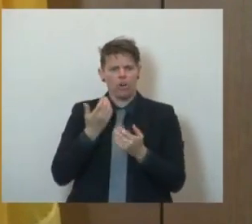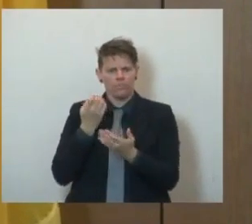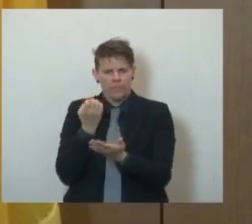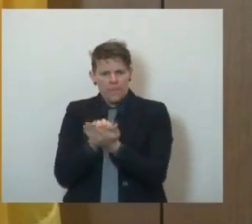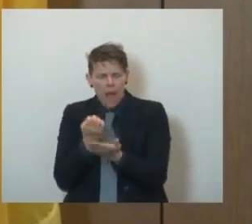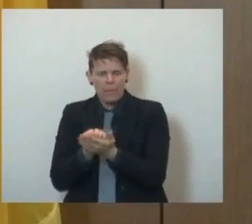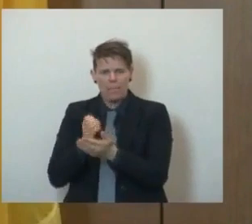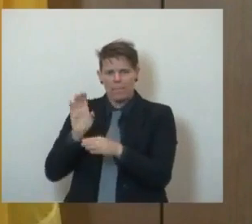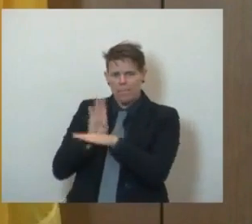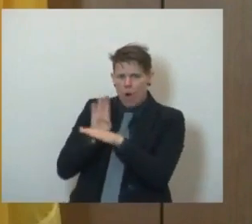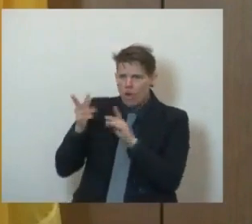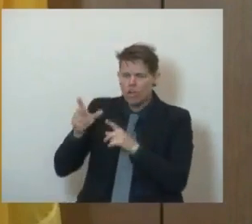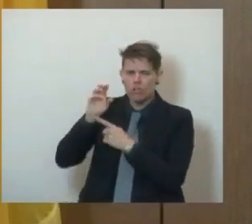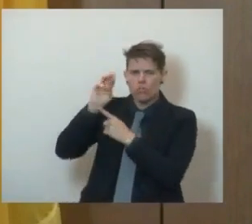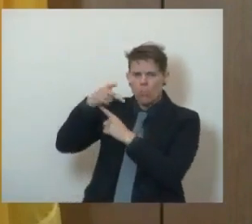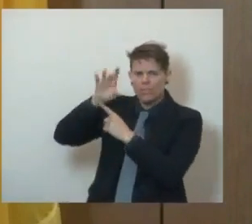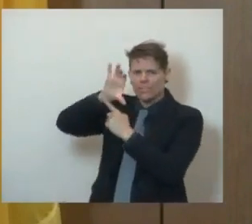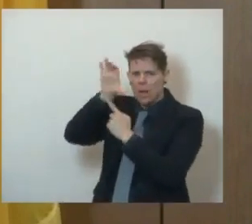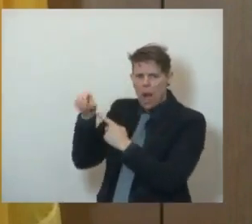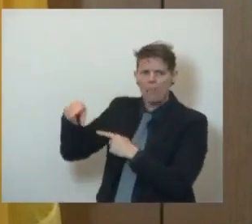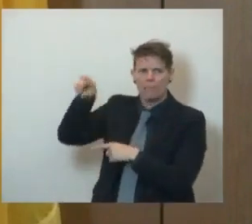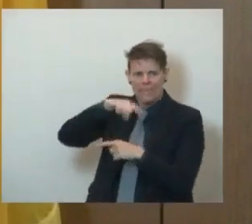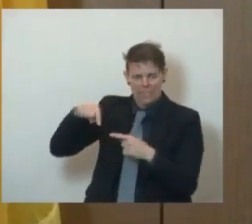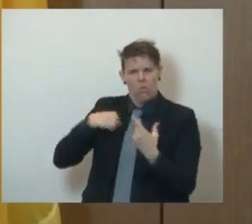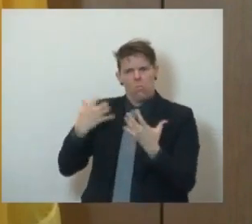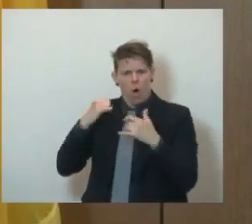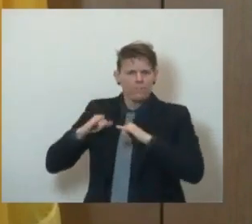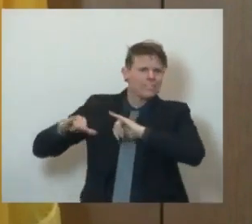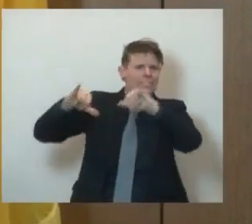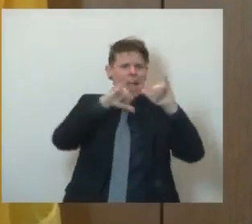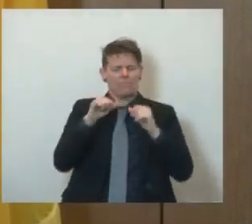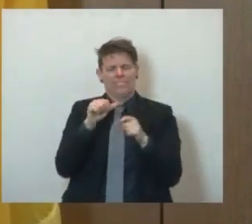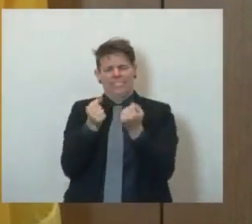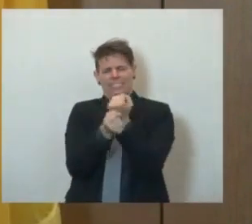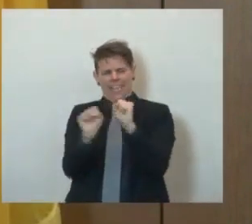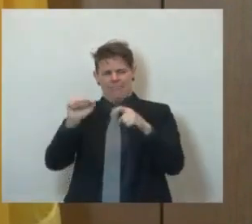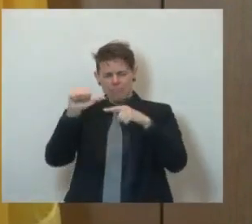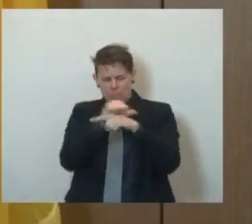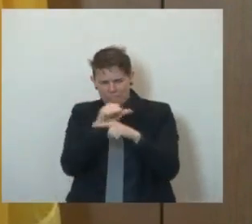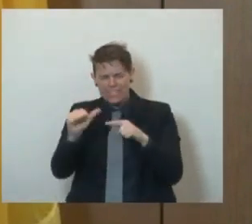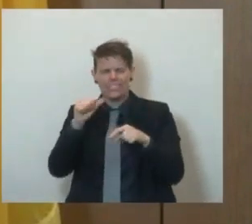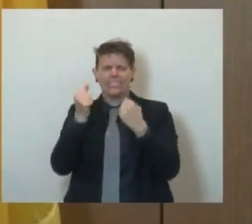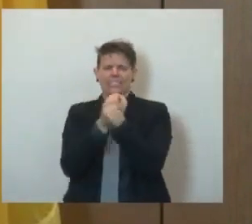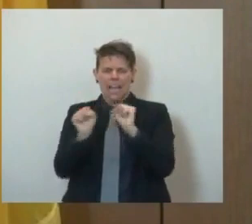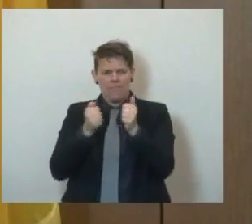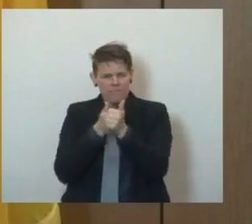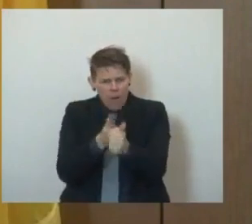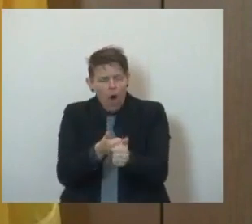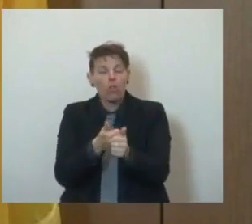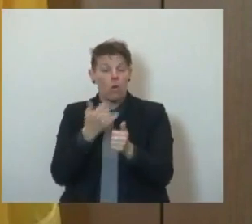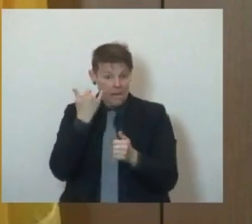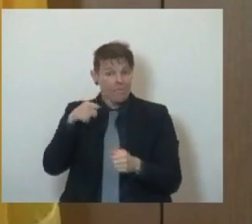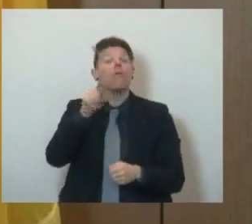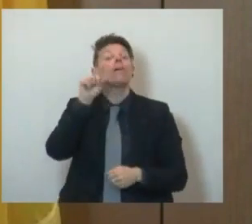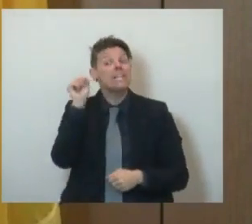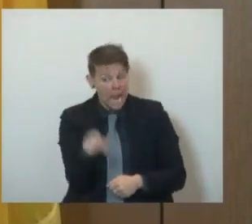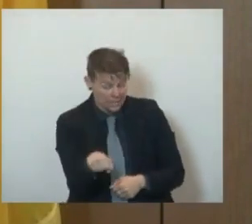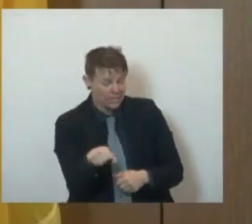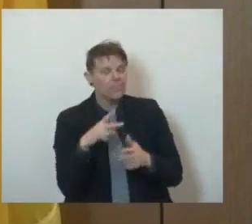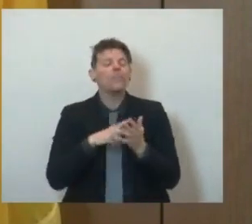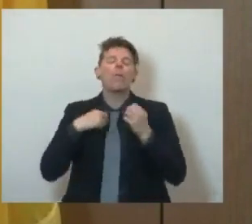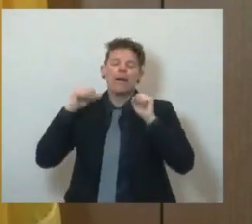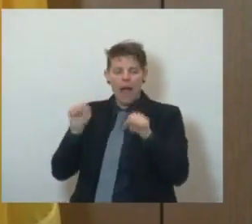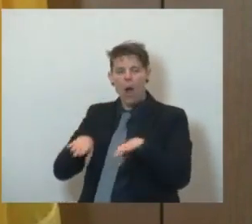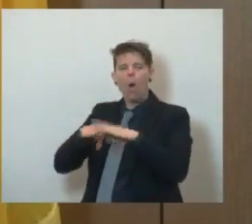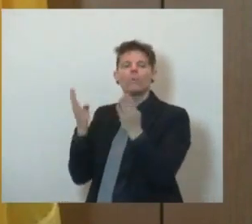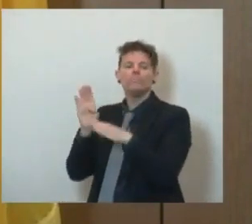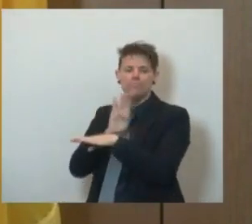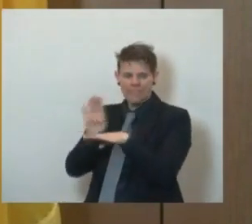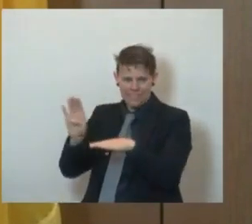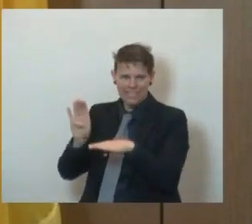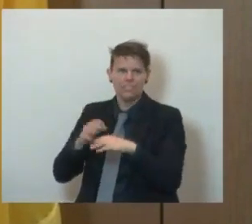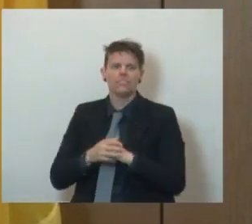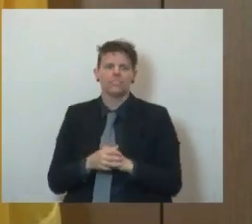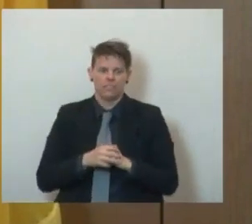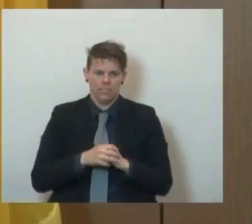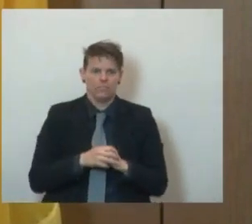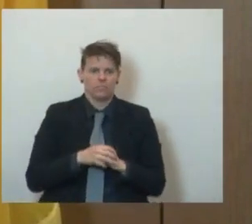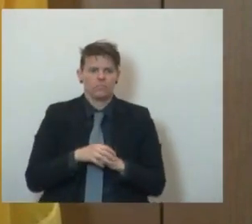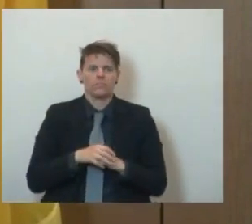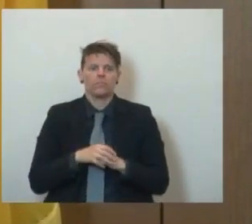IT’S REALLY UNFAIR TO OUR ECONOMIC PARTNERS WHO WERE TRUSTING THAT WE’RE GOING TO GIVE THEM GOOD SAFE PRACTICE PRACTICES AND CRITERIA SO THAT THEY CAN UP AGAIN, AND THEY’RE